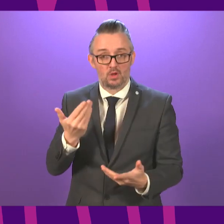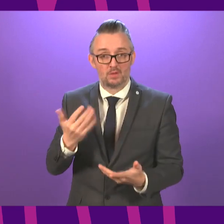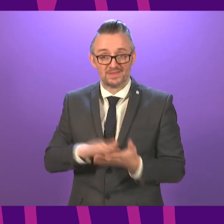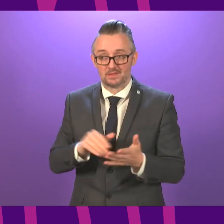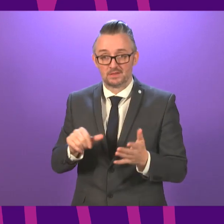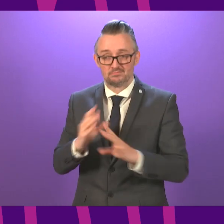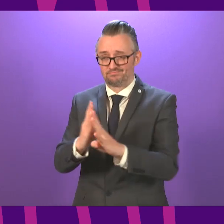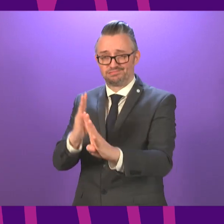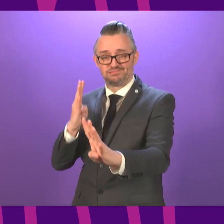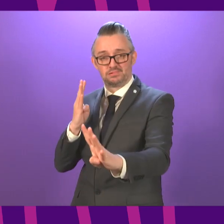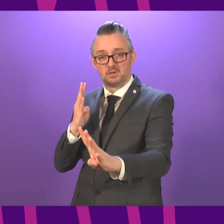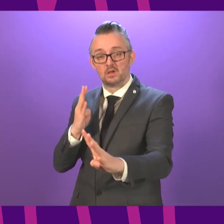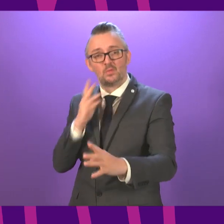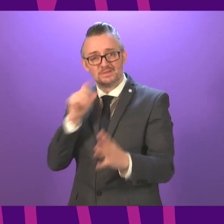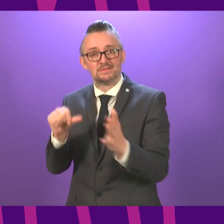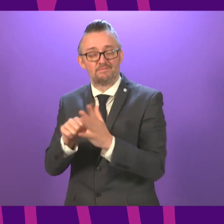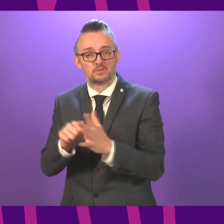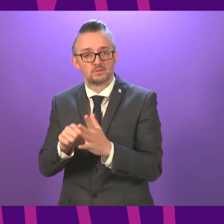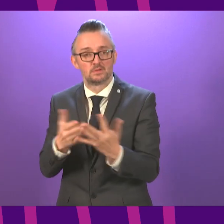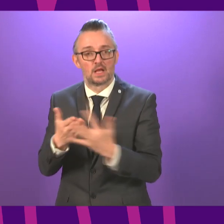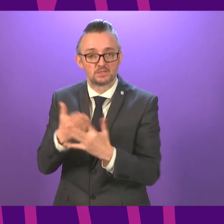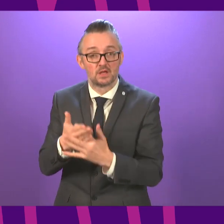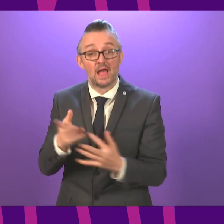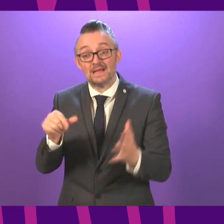people will also be more reluctant to buy, because they will not want to jump through